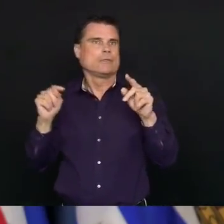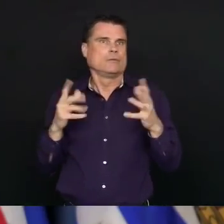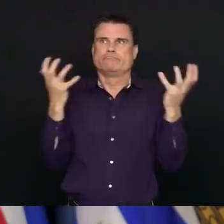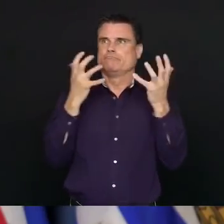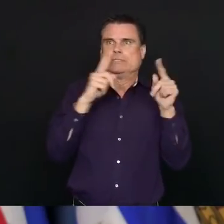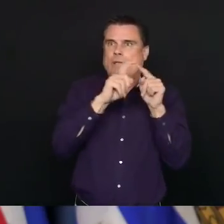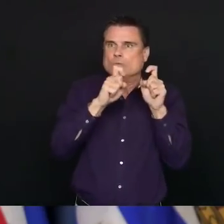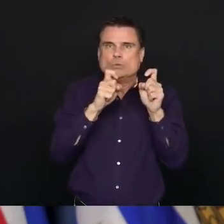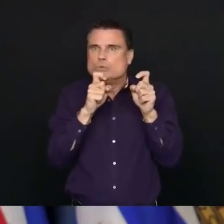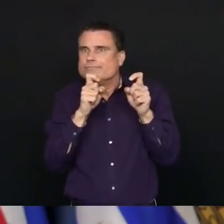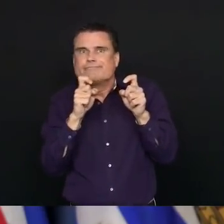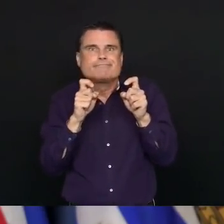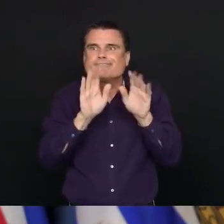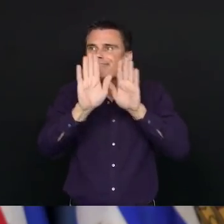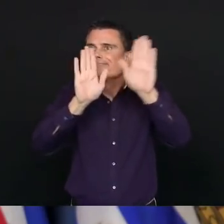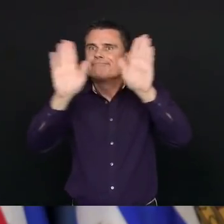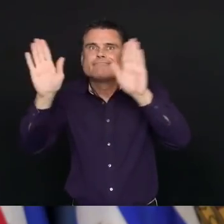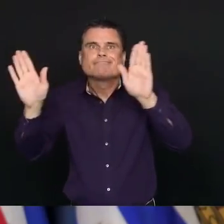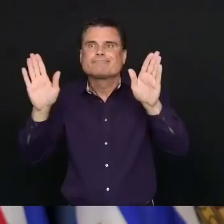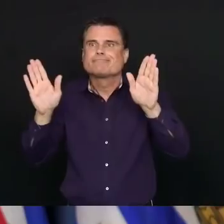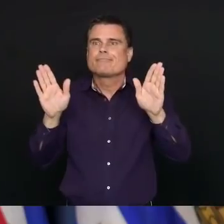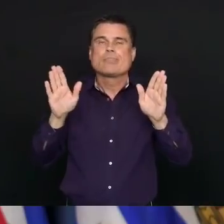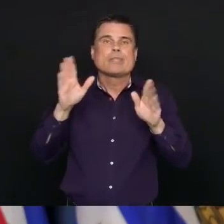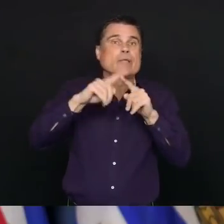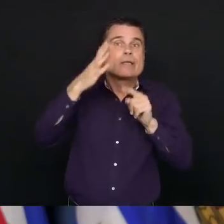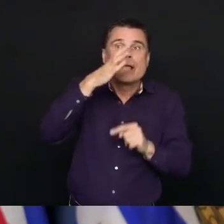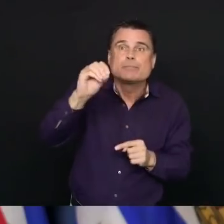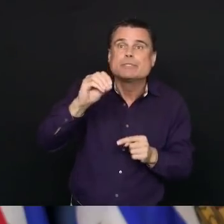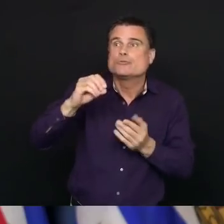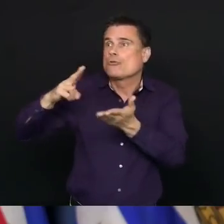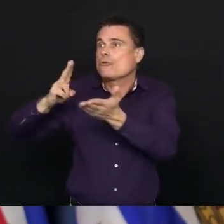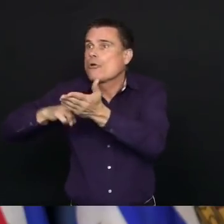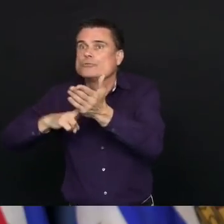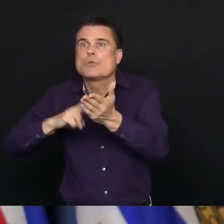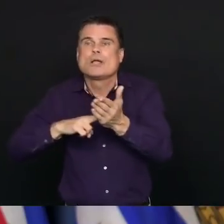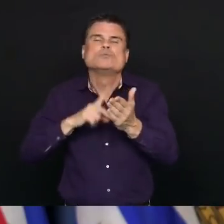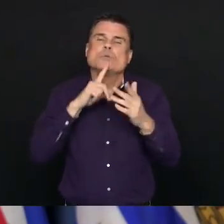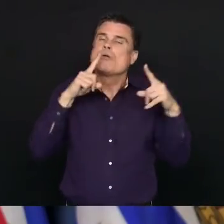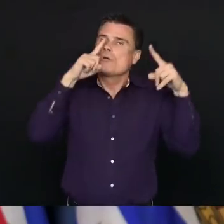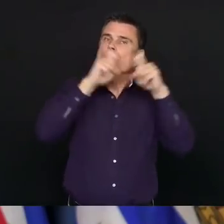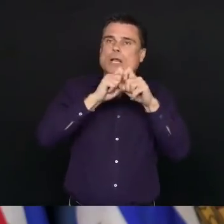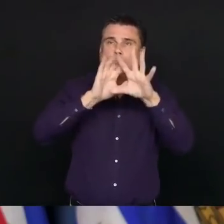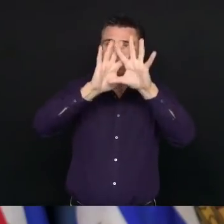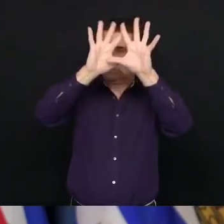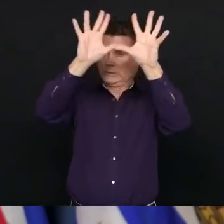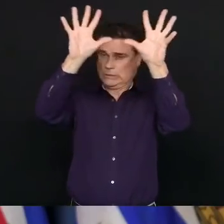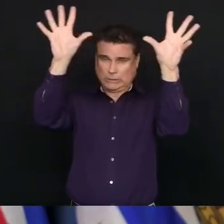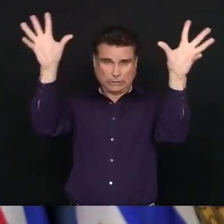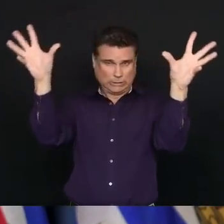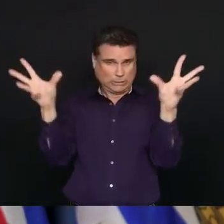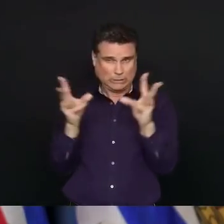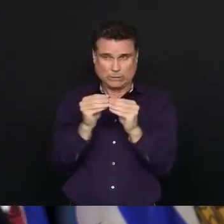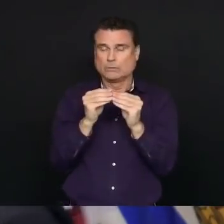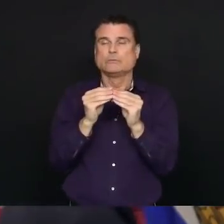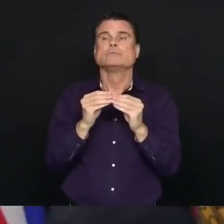on the part of everyone from the HEU, the PCU, to all of the care providers on the other end of the health authorities..